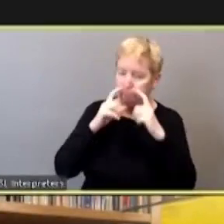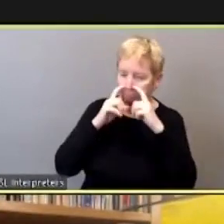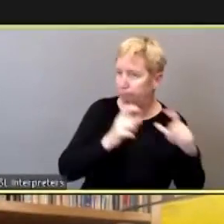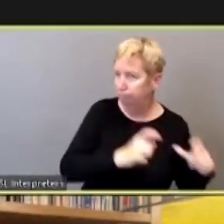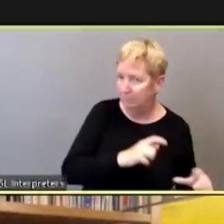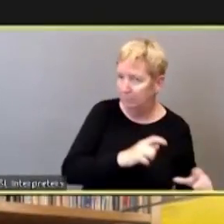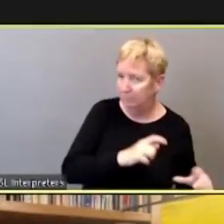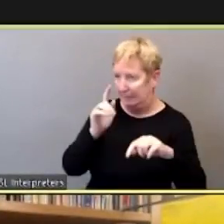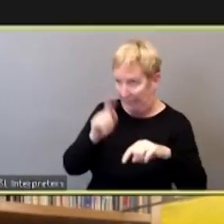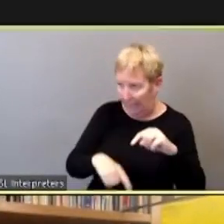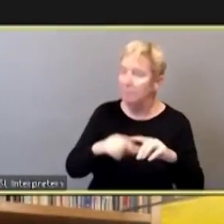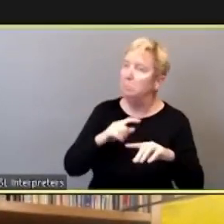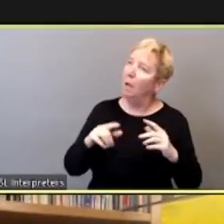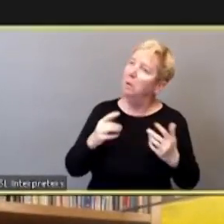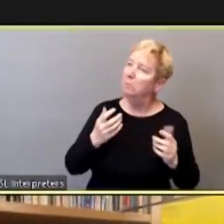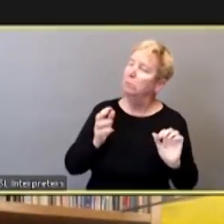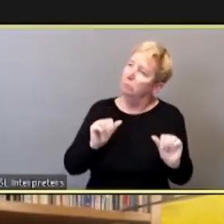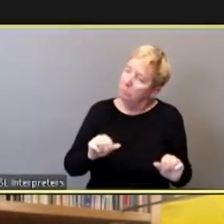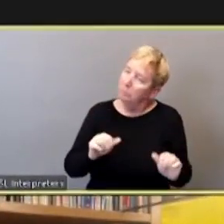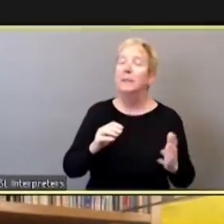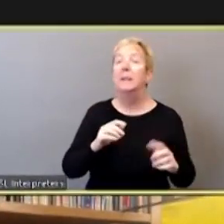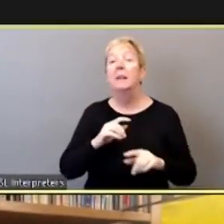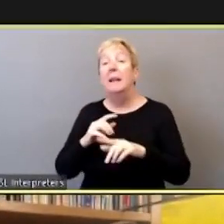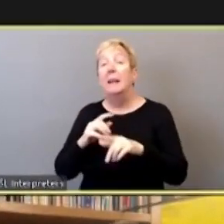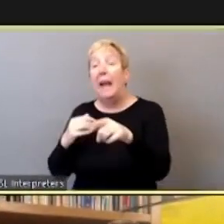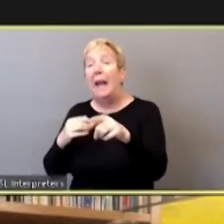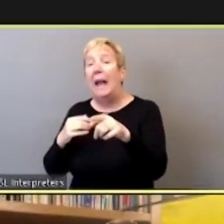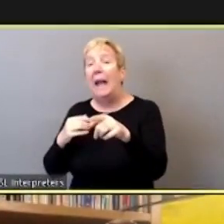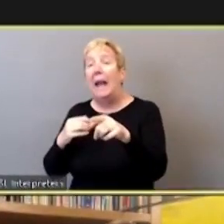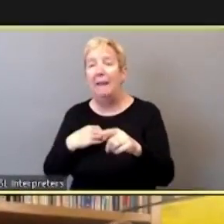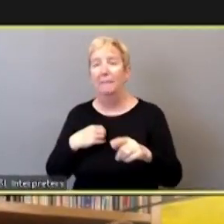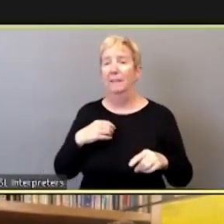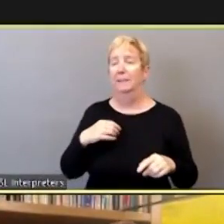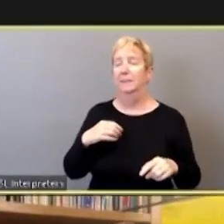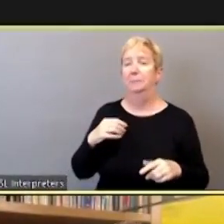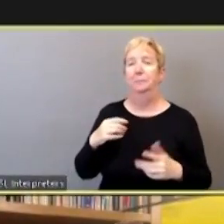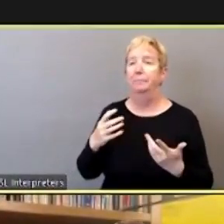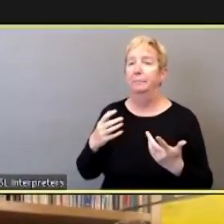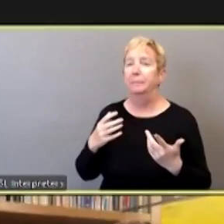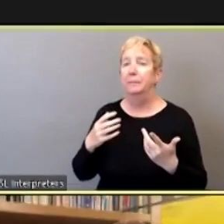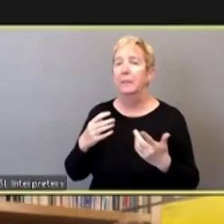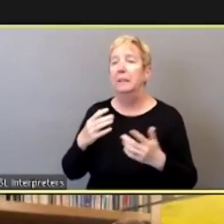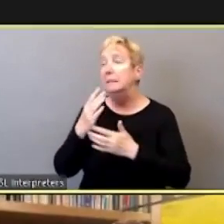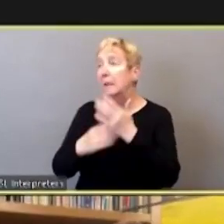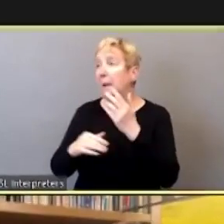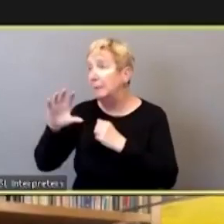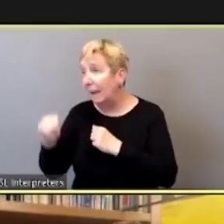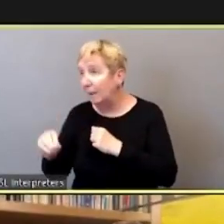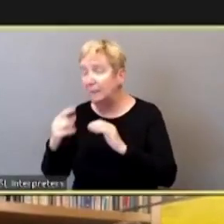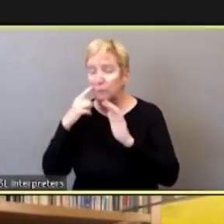13.32.19 Scrase: We have seen case rates in the hundreds in both Eddy and Lea counties... meaning that .1% of people living in those counties, that's every ten days 1% of the population will be